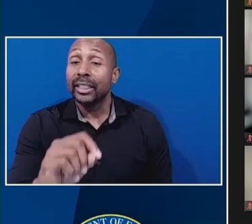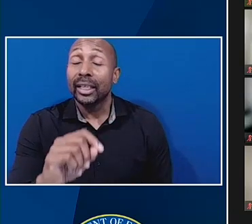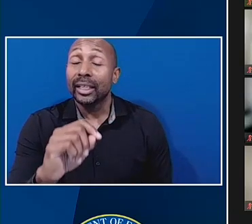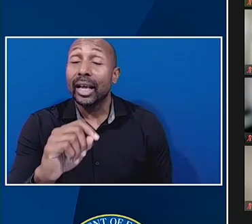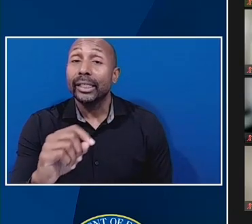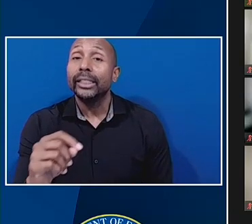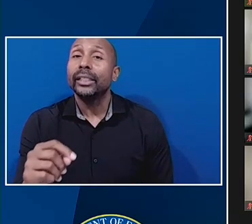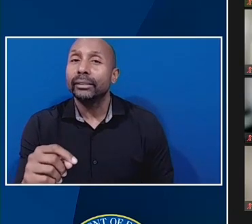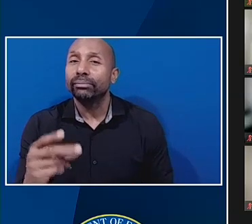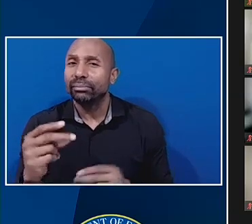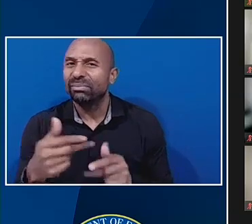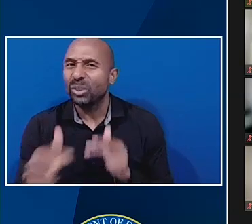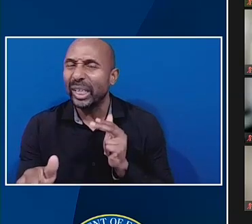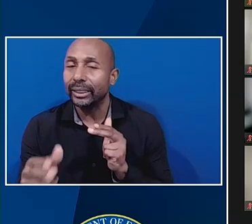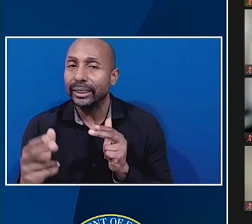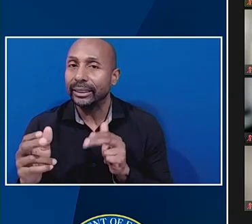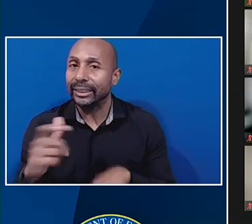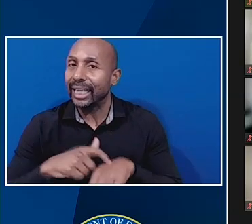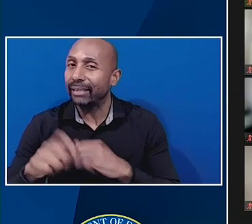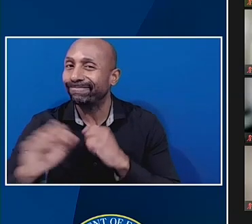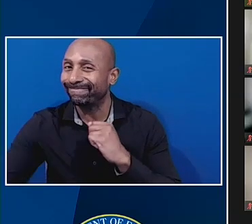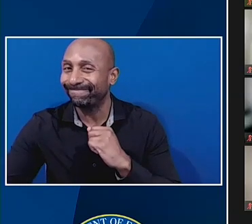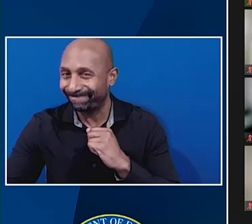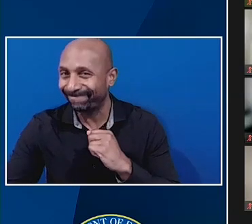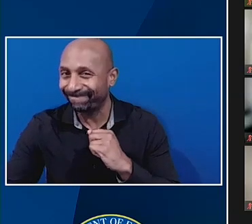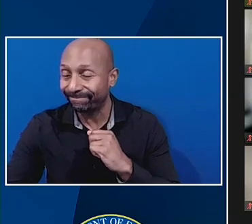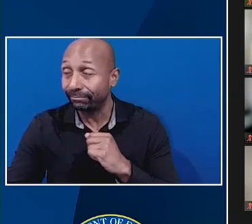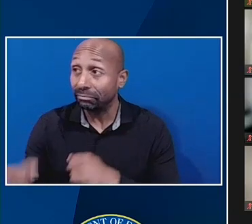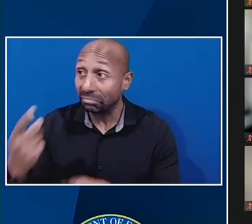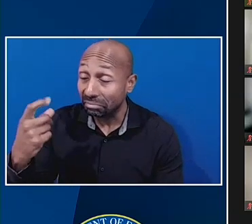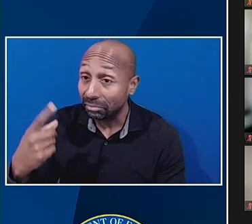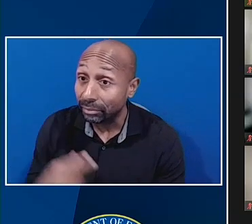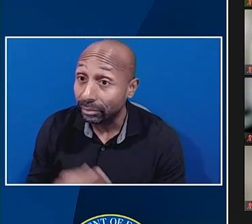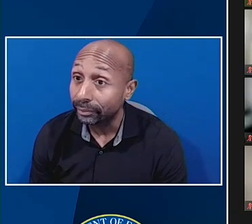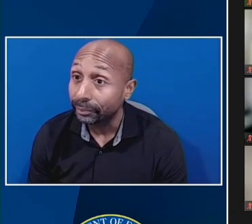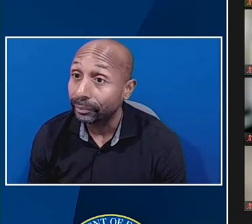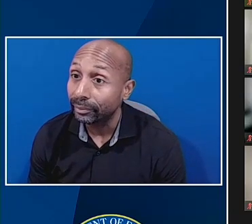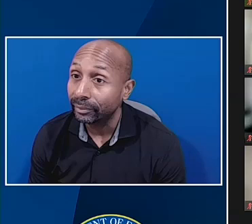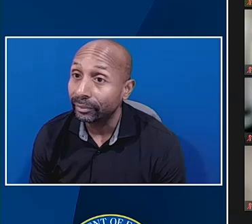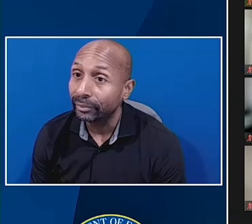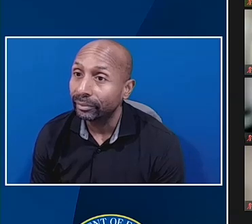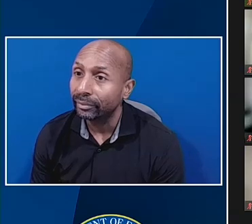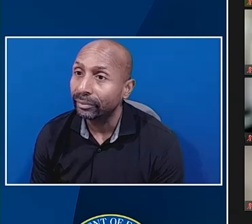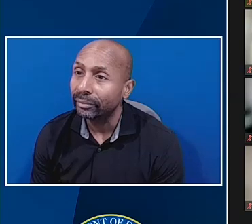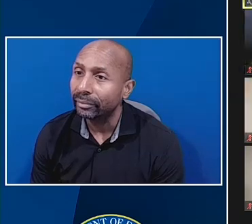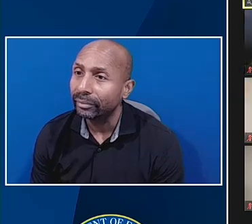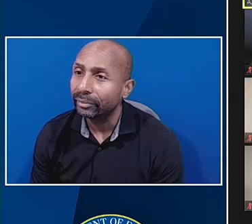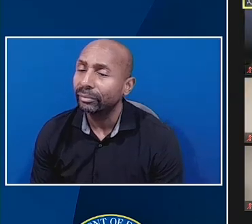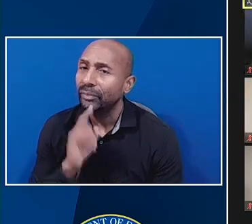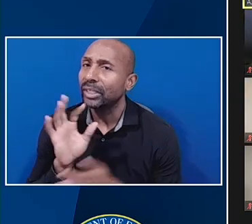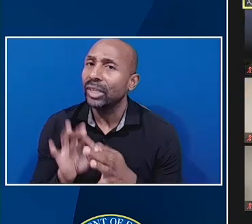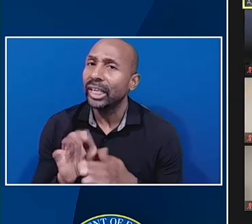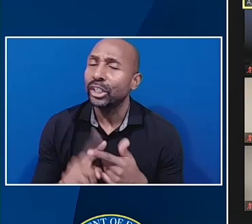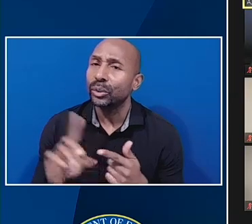Understood. I guess just related but unrelated to DC's point there. Is there a further update on the